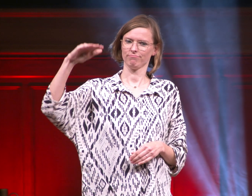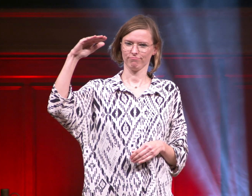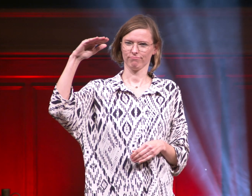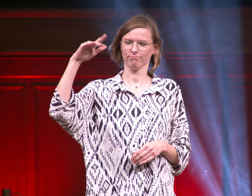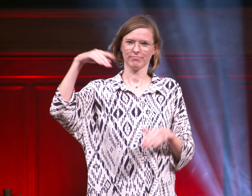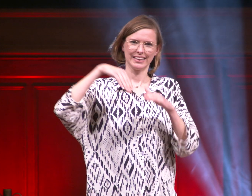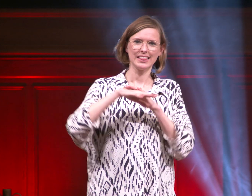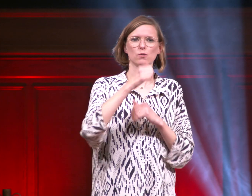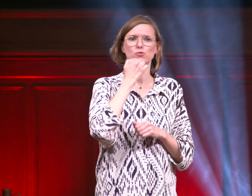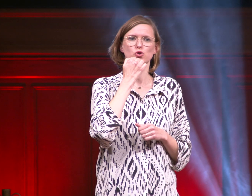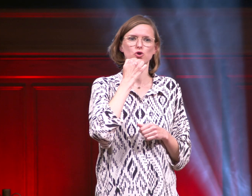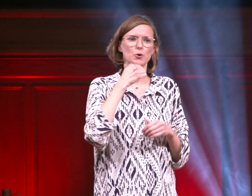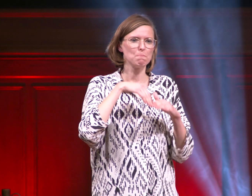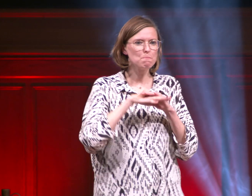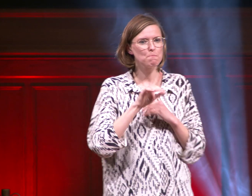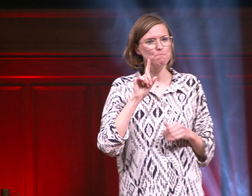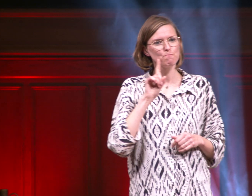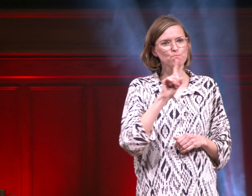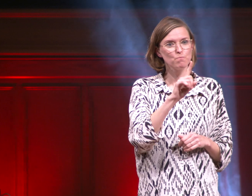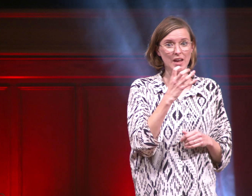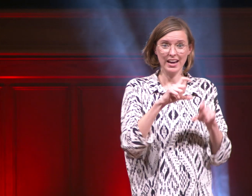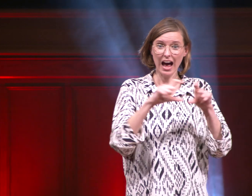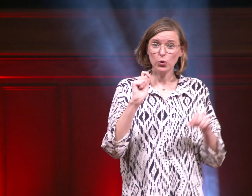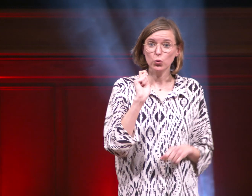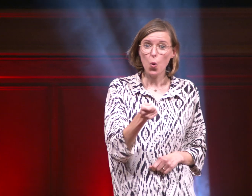As a deaf person, when you grow up and you go into a museum,